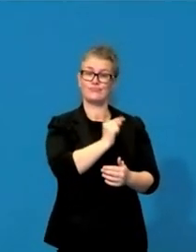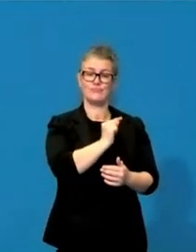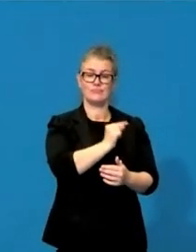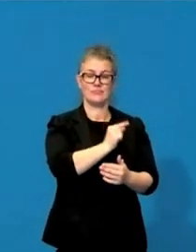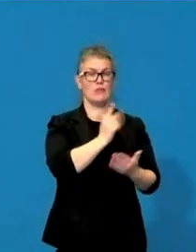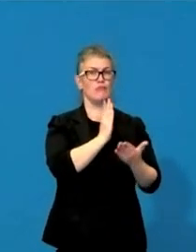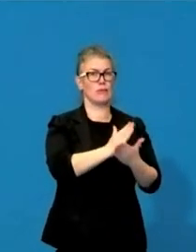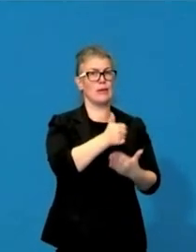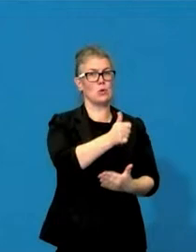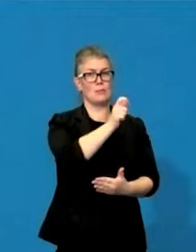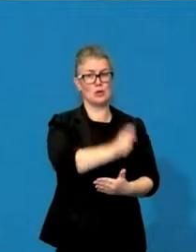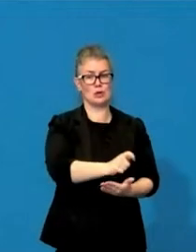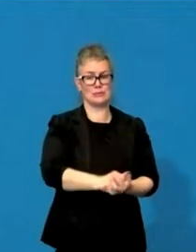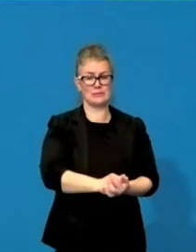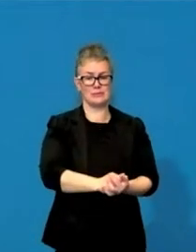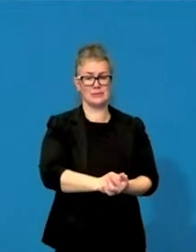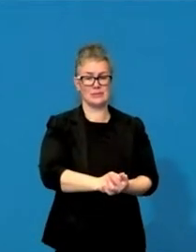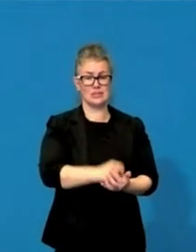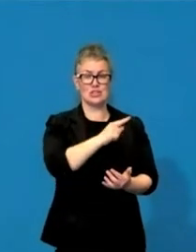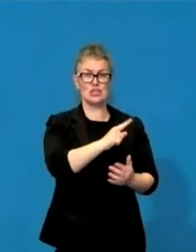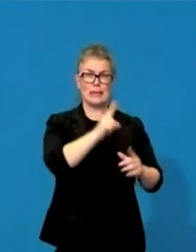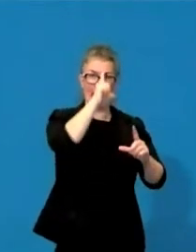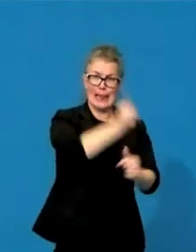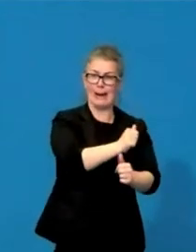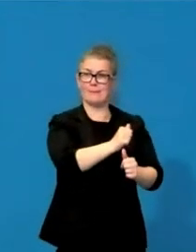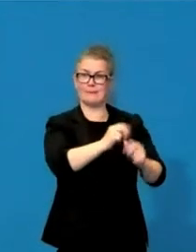really good person. She will dig into stuff and she will actually find it, you know.